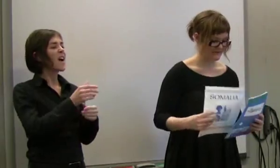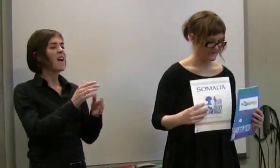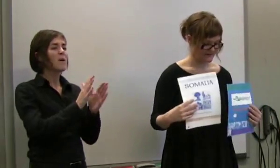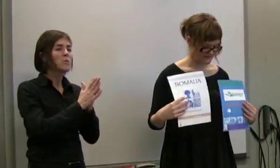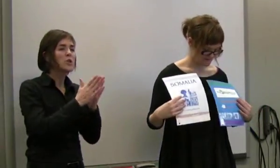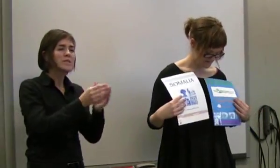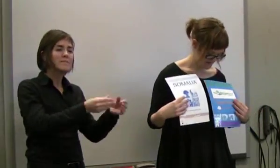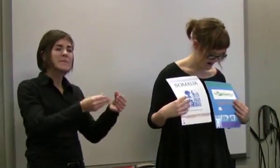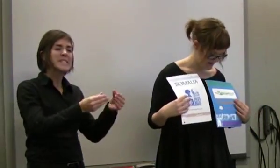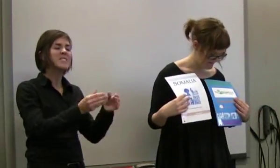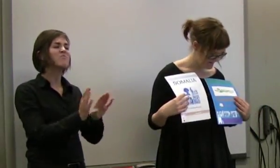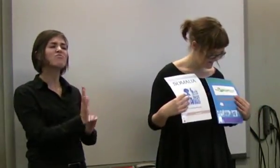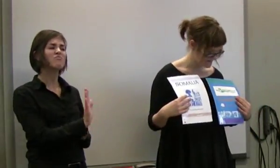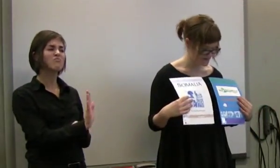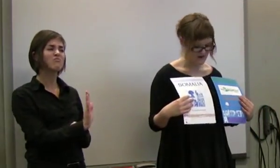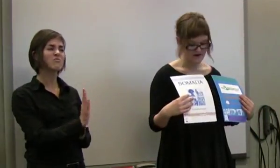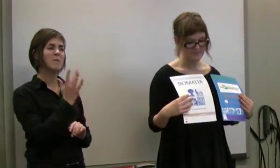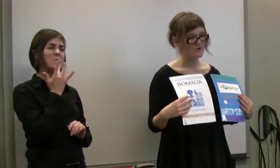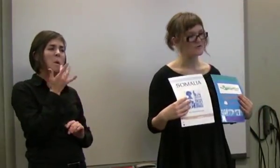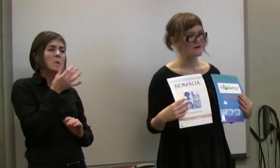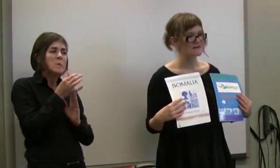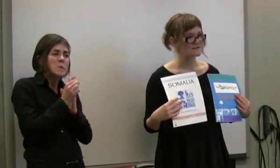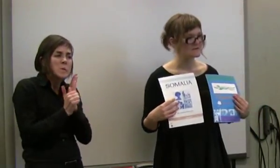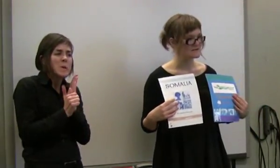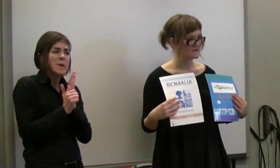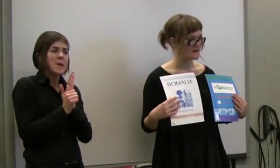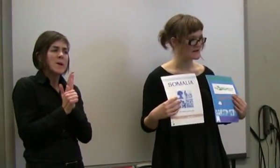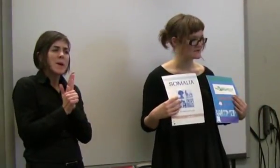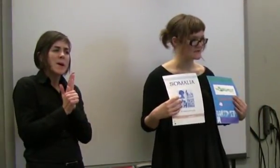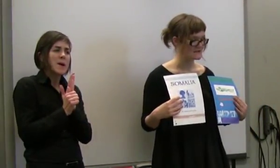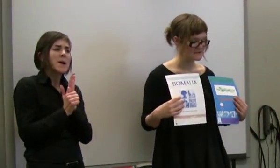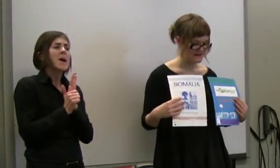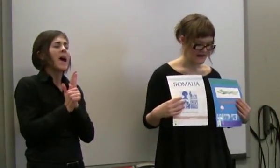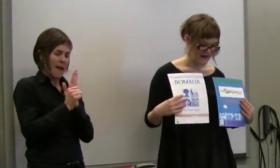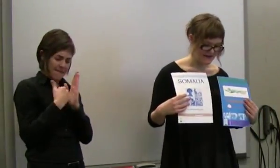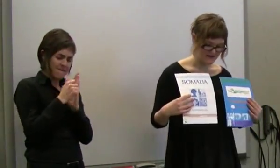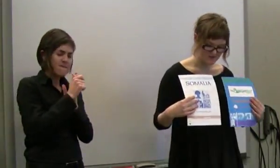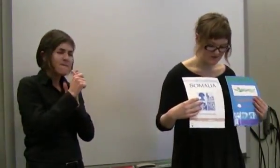for something a bit shorter.